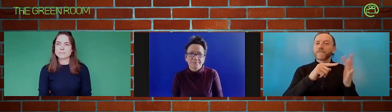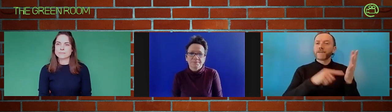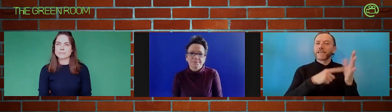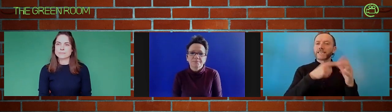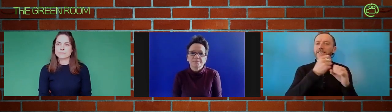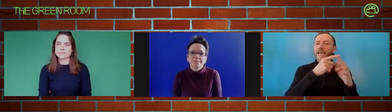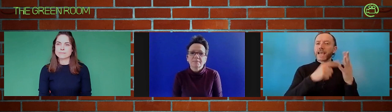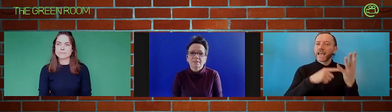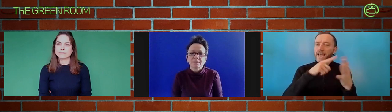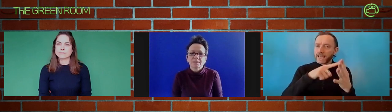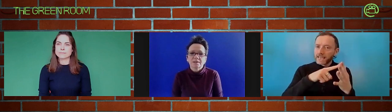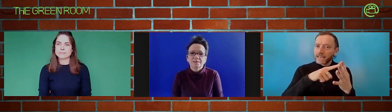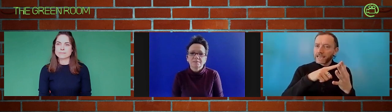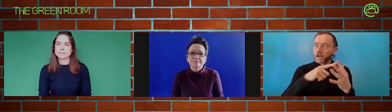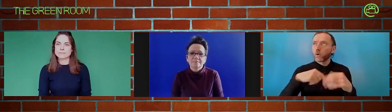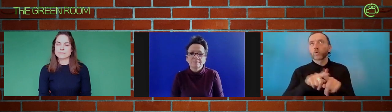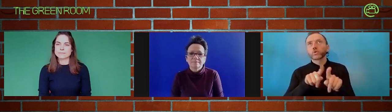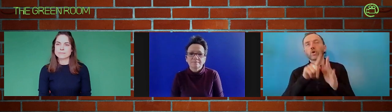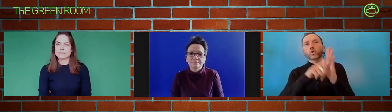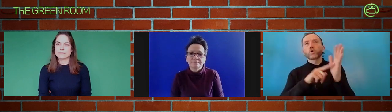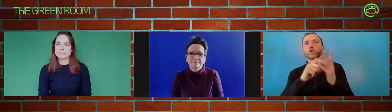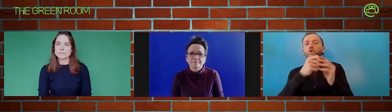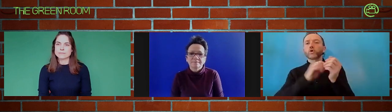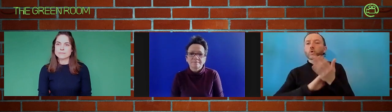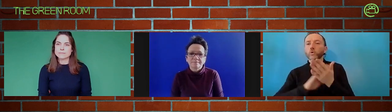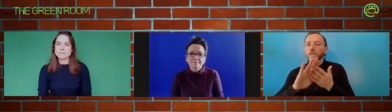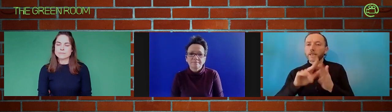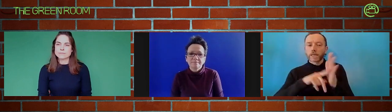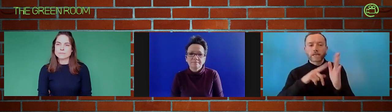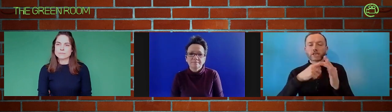Judith Jackson, Stephen Webb,